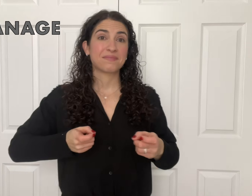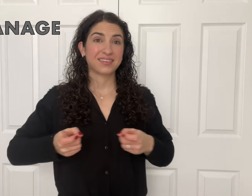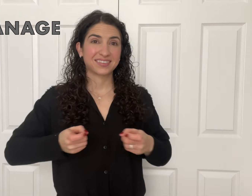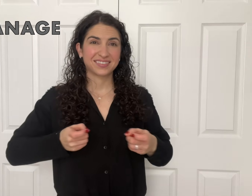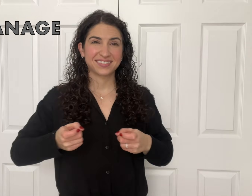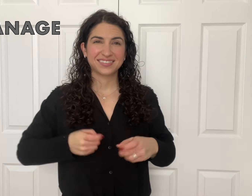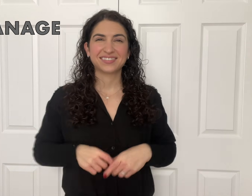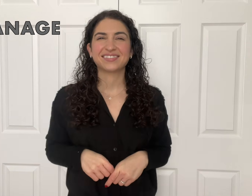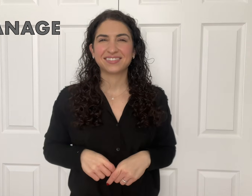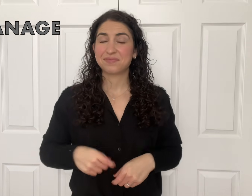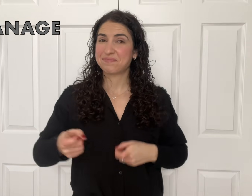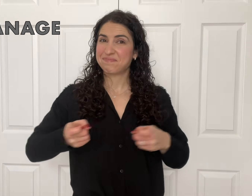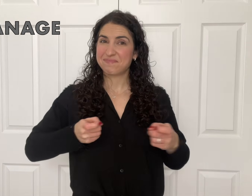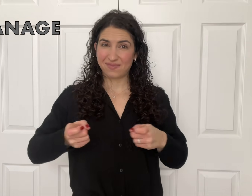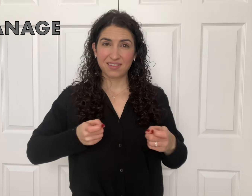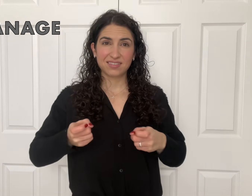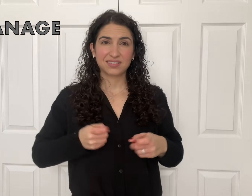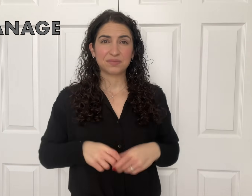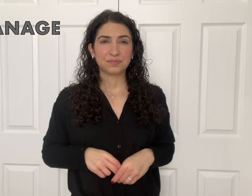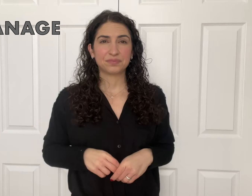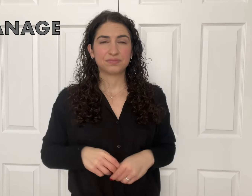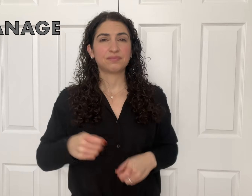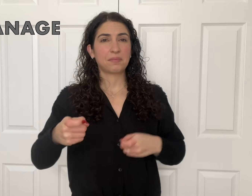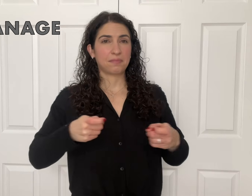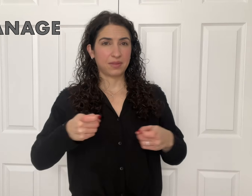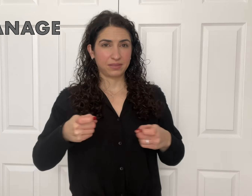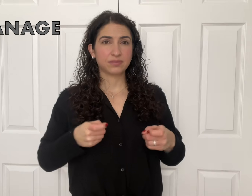Manage.